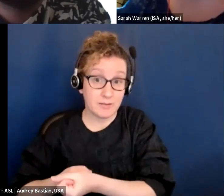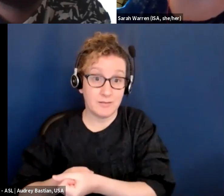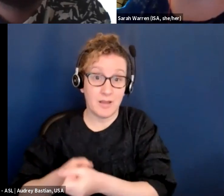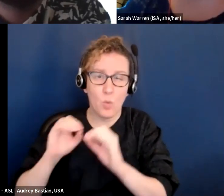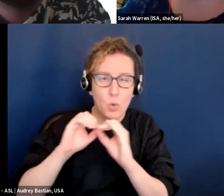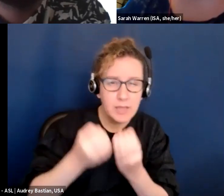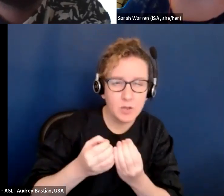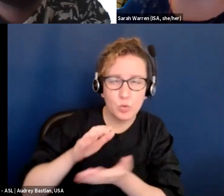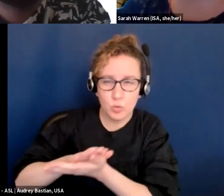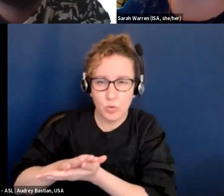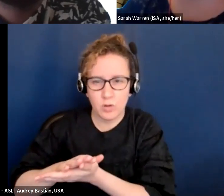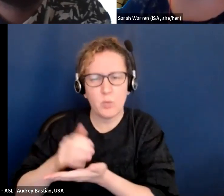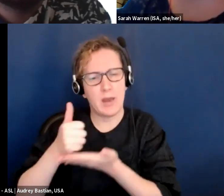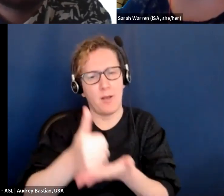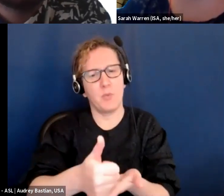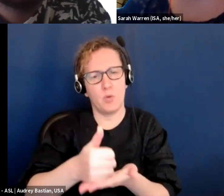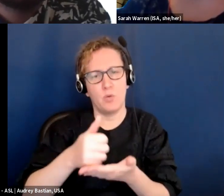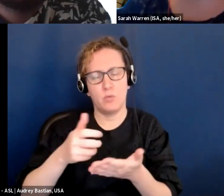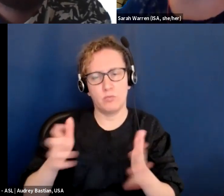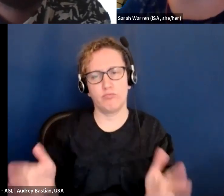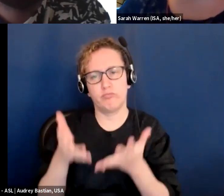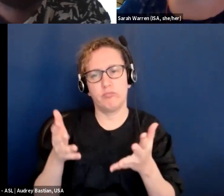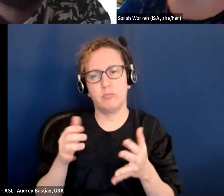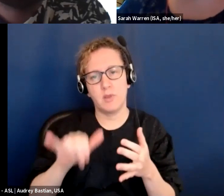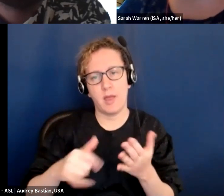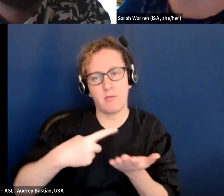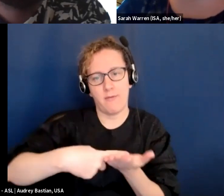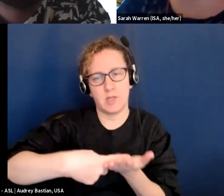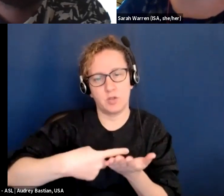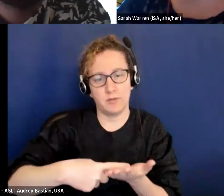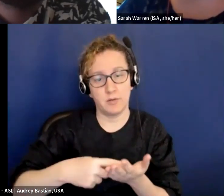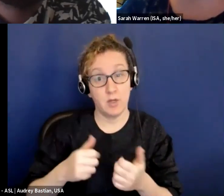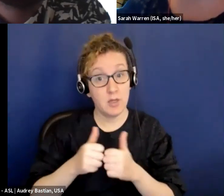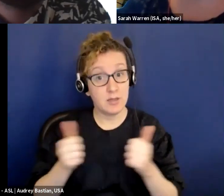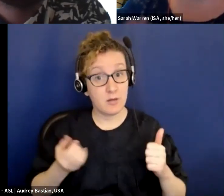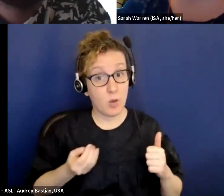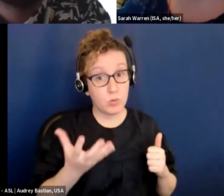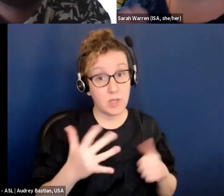we can help you with that conversation. Disclosing early, hopefully we can talk and